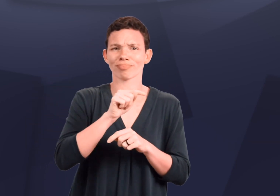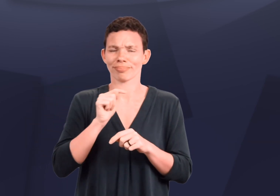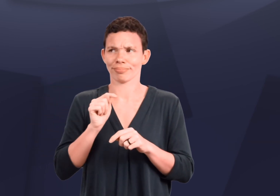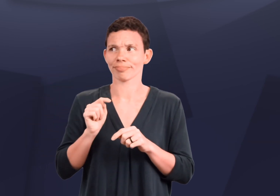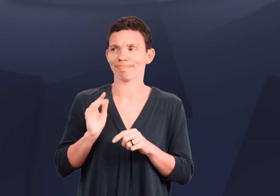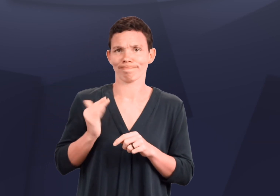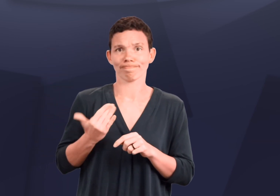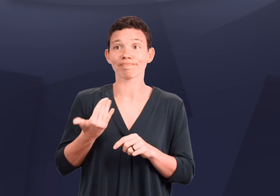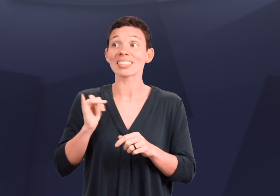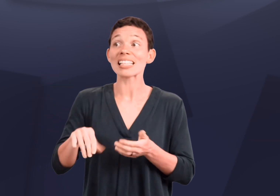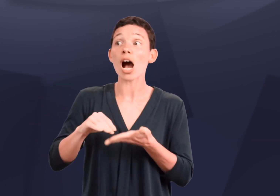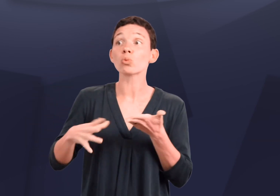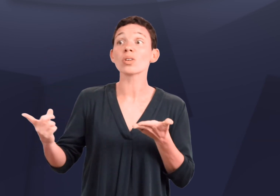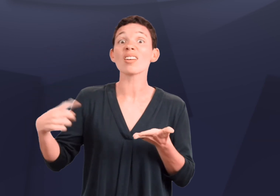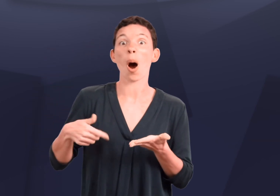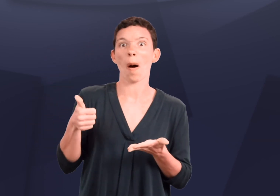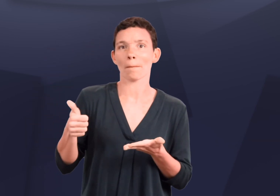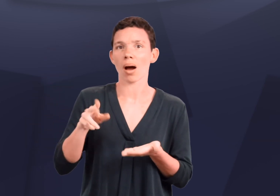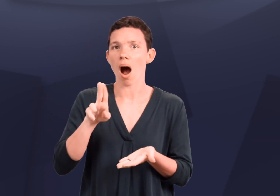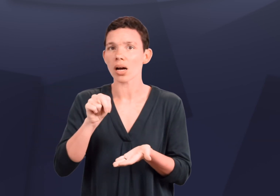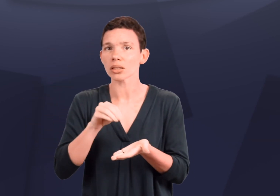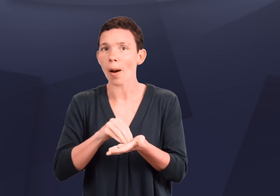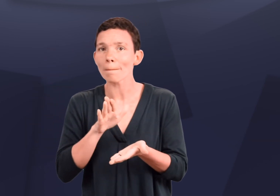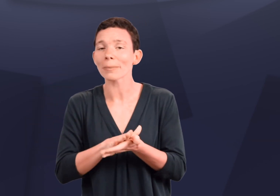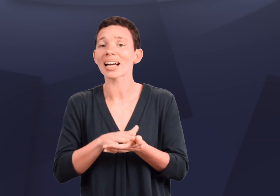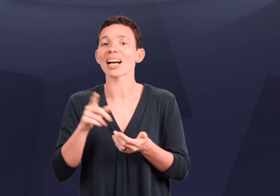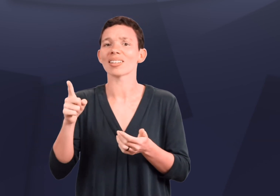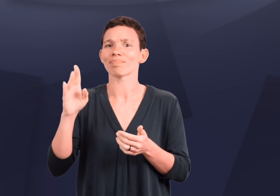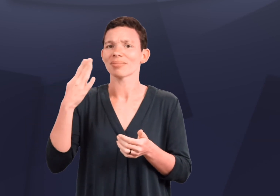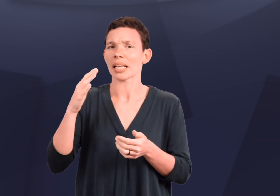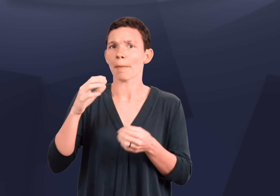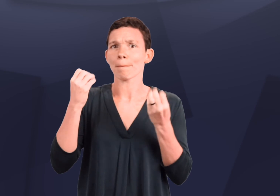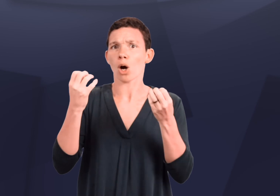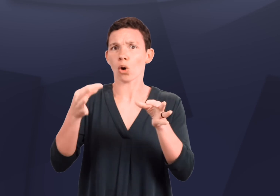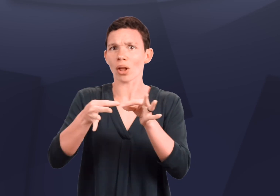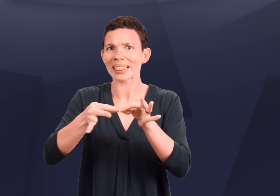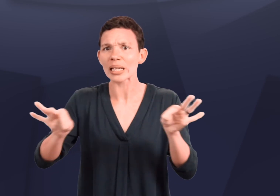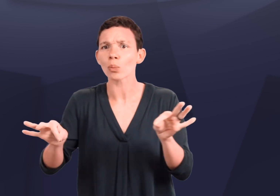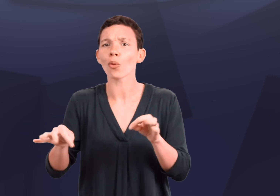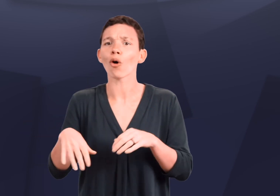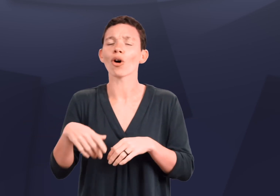that the deaf child's family is undocumented, hearing, and is multilingual.